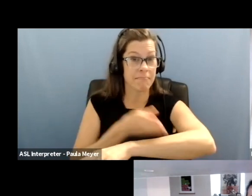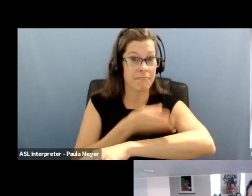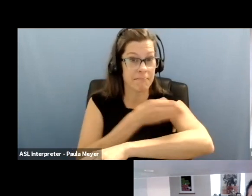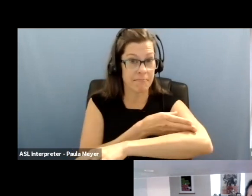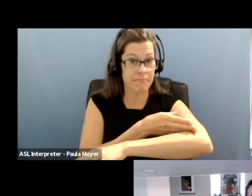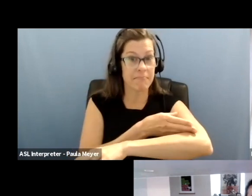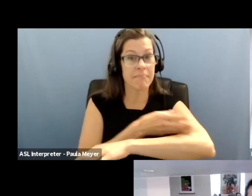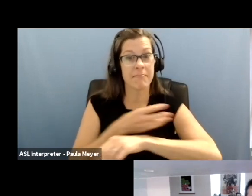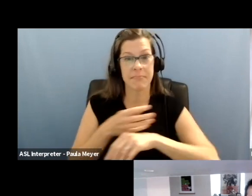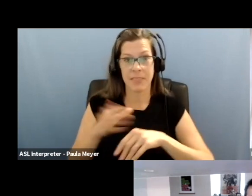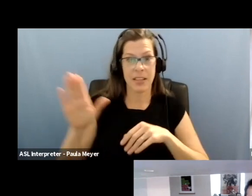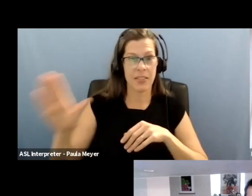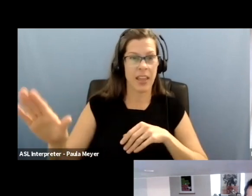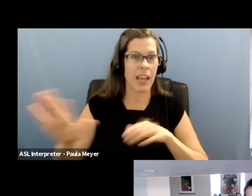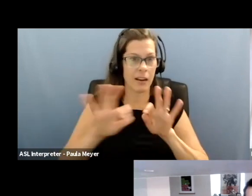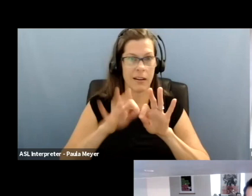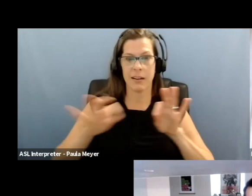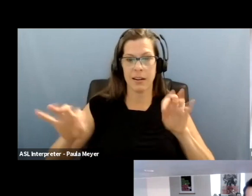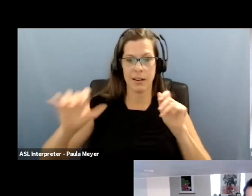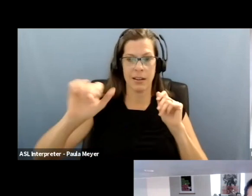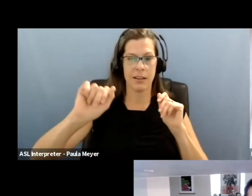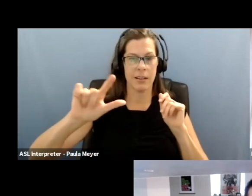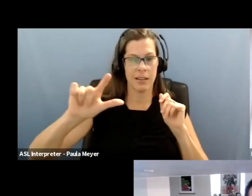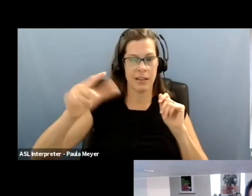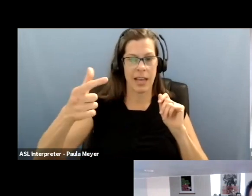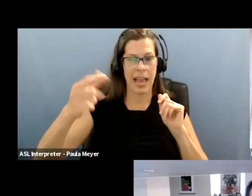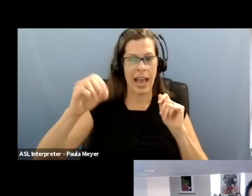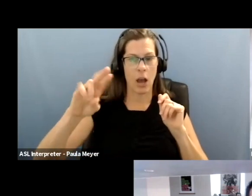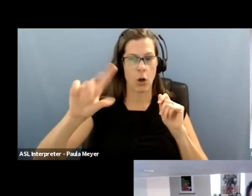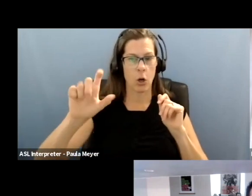algorithm to get up to about 95% accuracy.